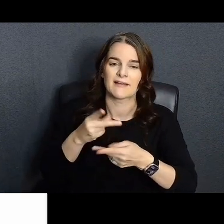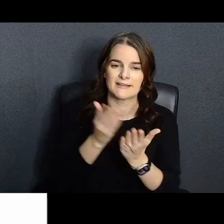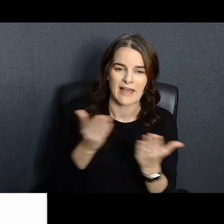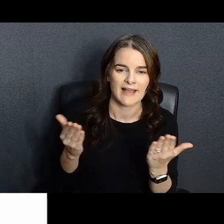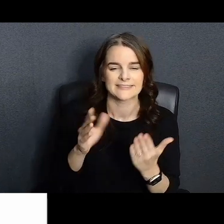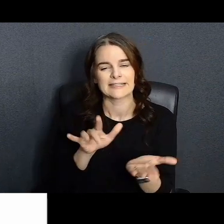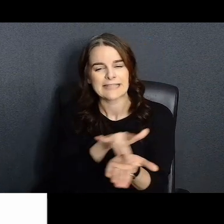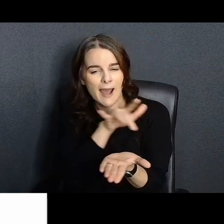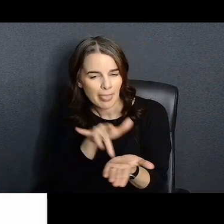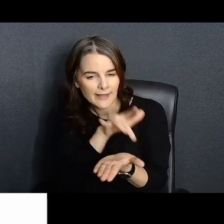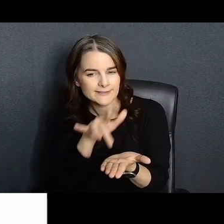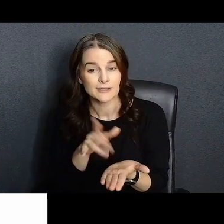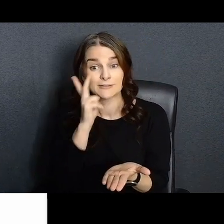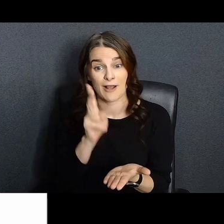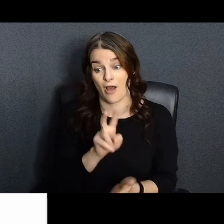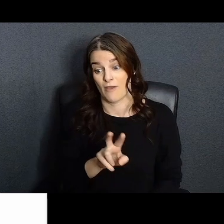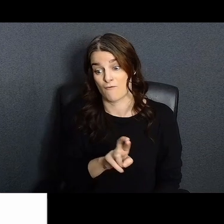So those are the two on the far right.